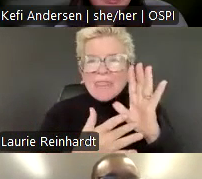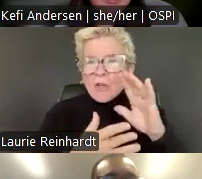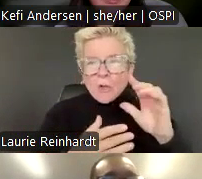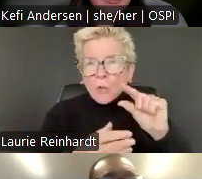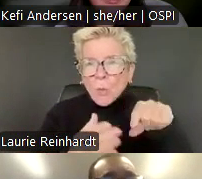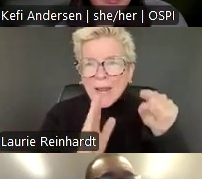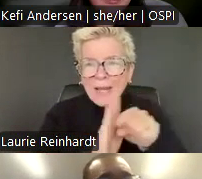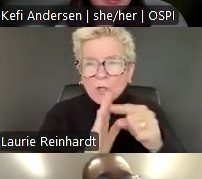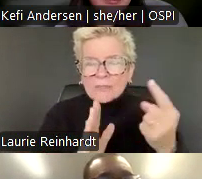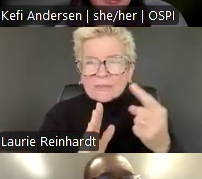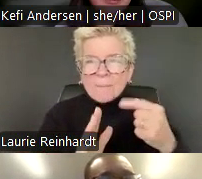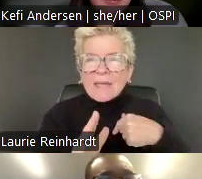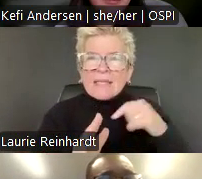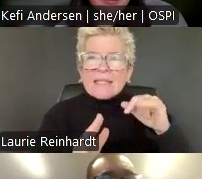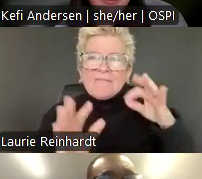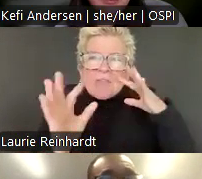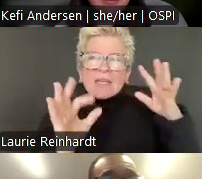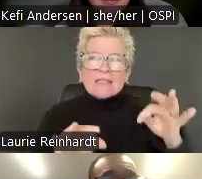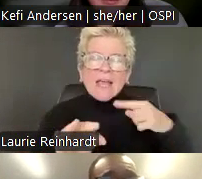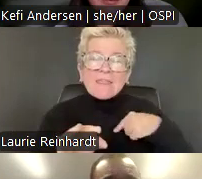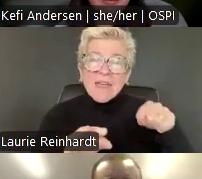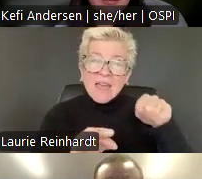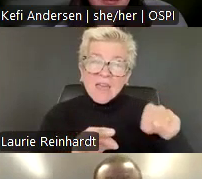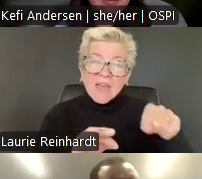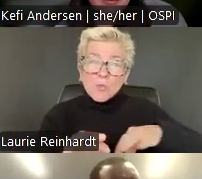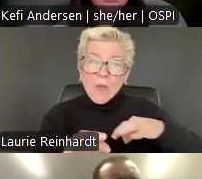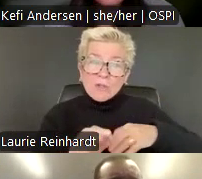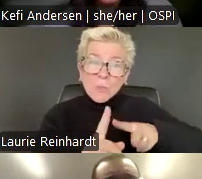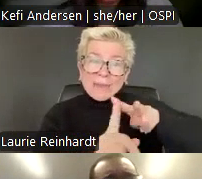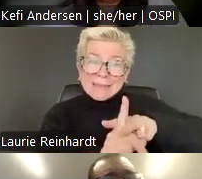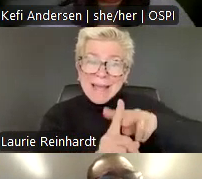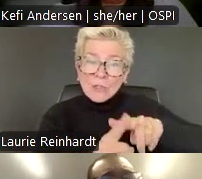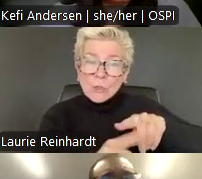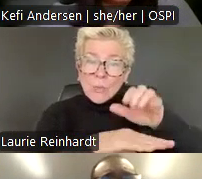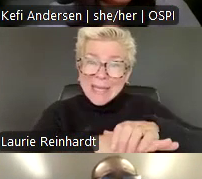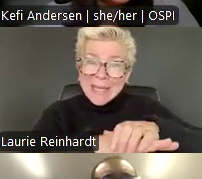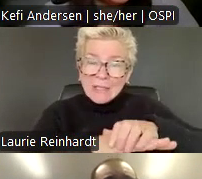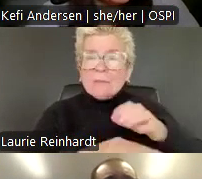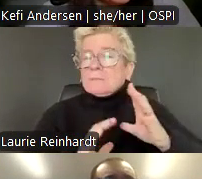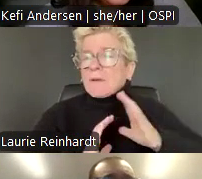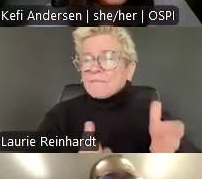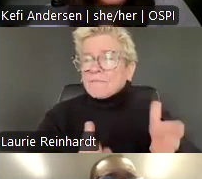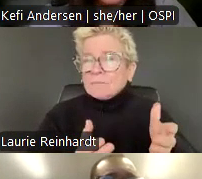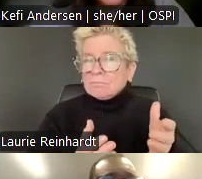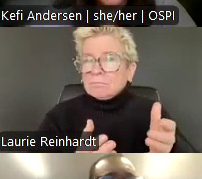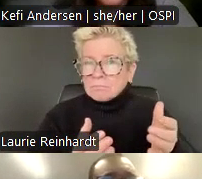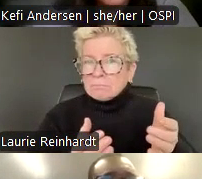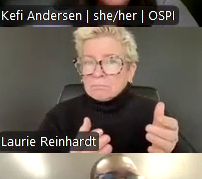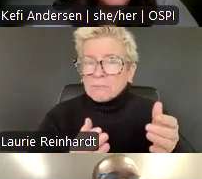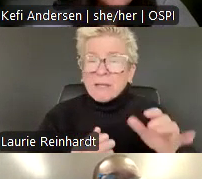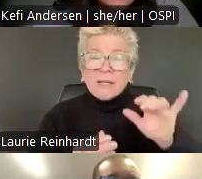to all go towards English that's perfectly fine once they become a senior and they're